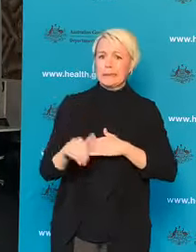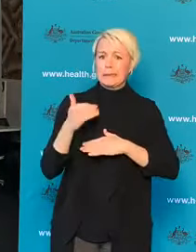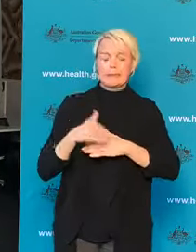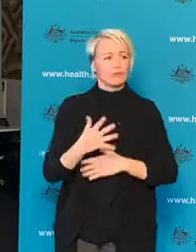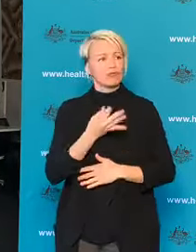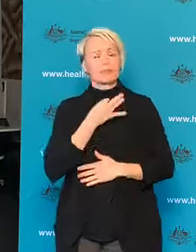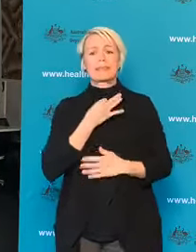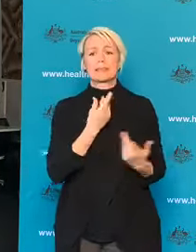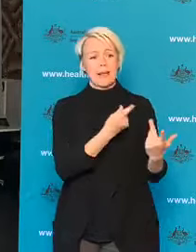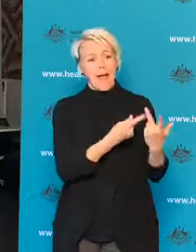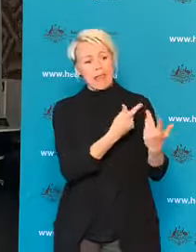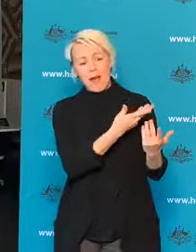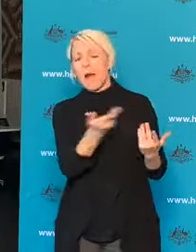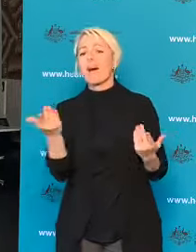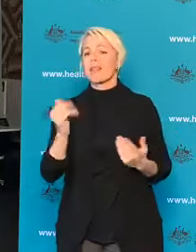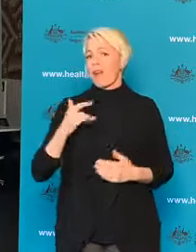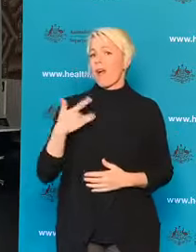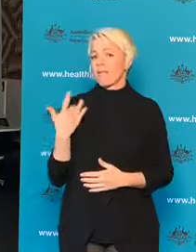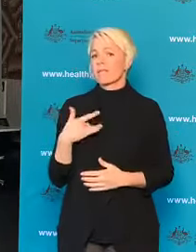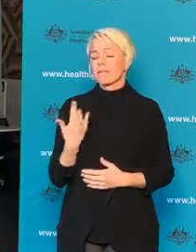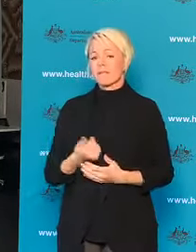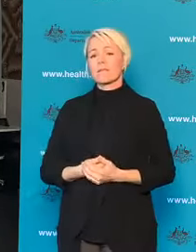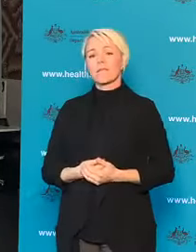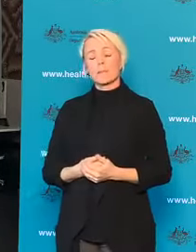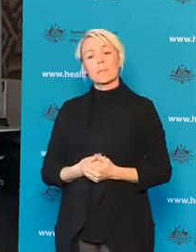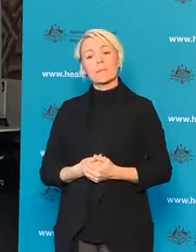We know that the majority of people diagnosed with COVID-19 will